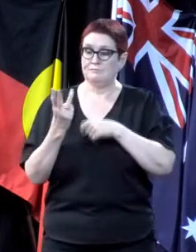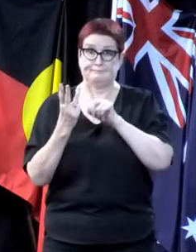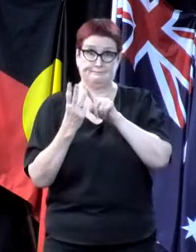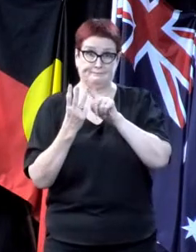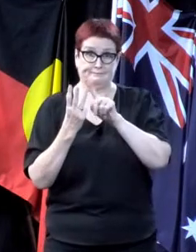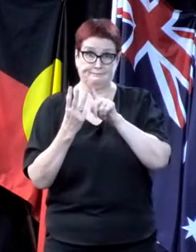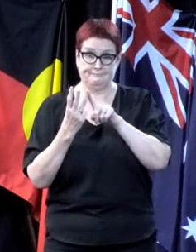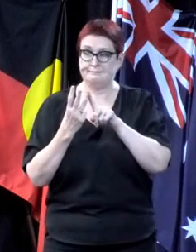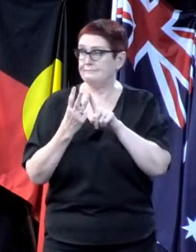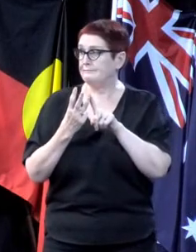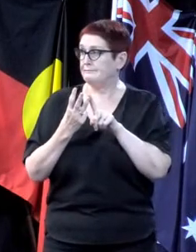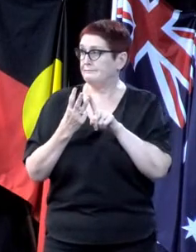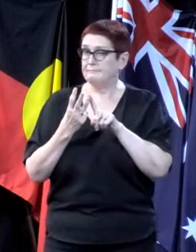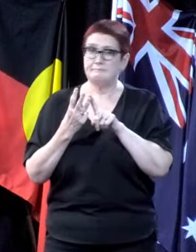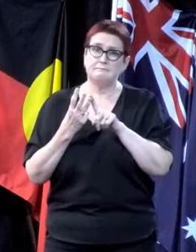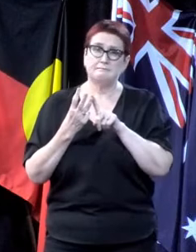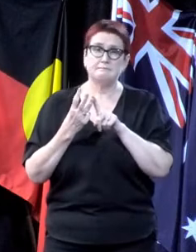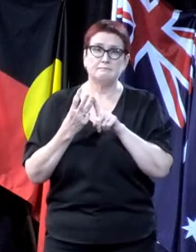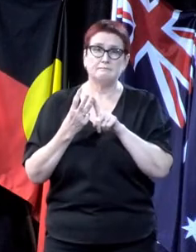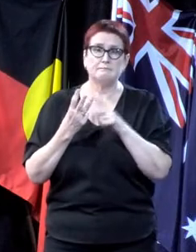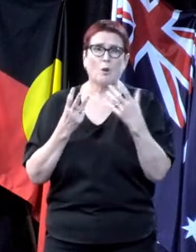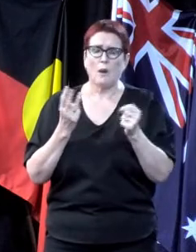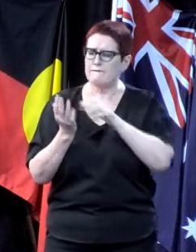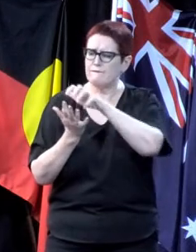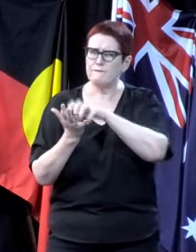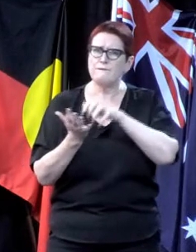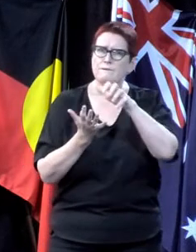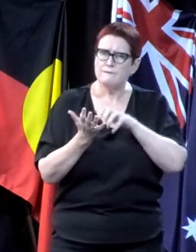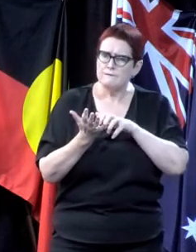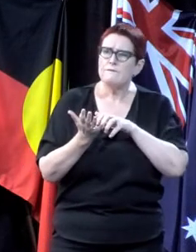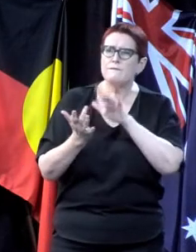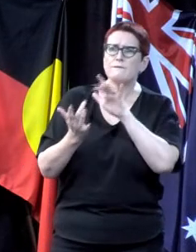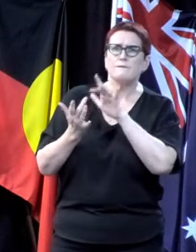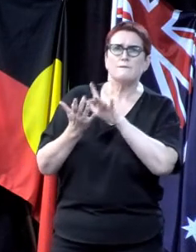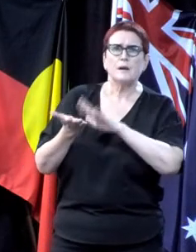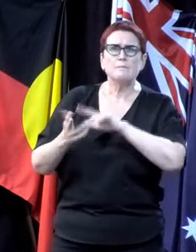We have a brief where we communicate with parents that, in the first instance, if they have some sort of complaint,